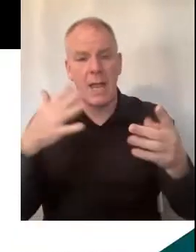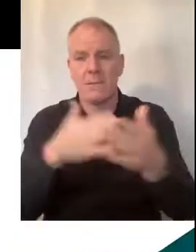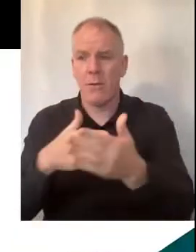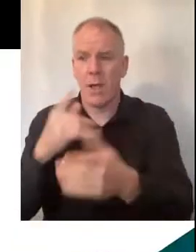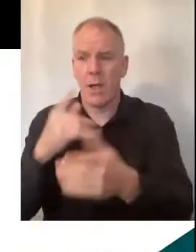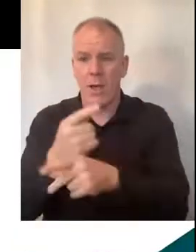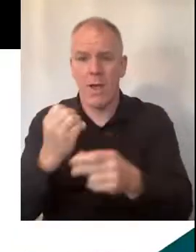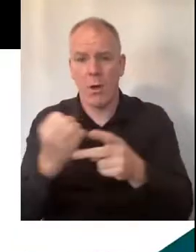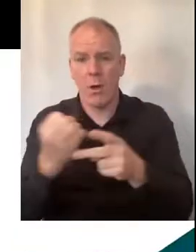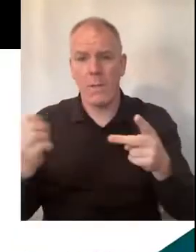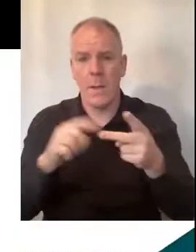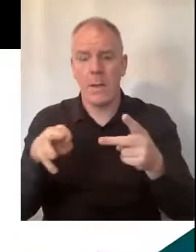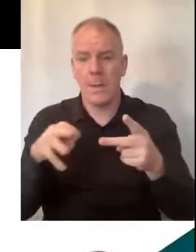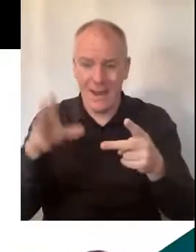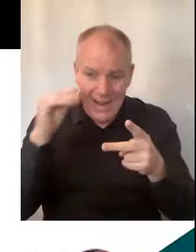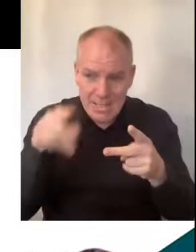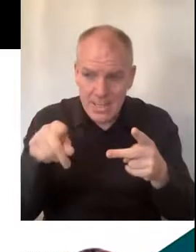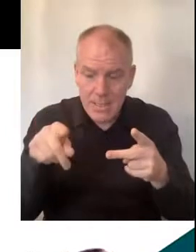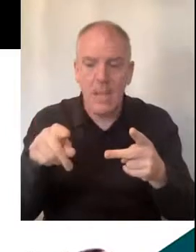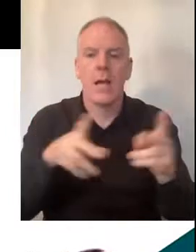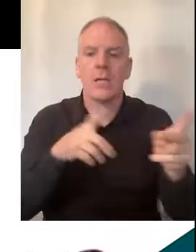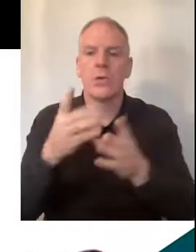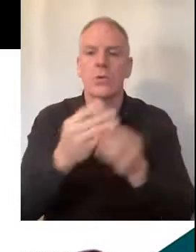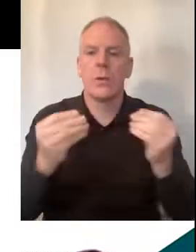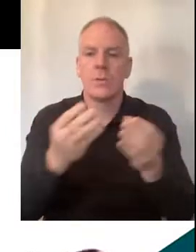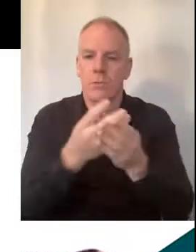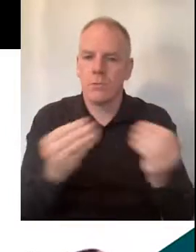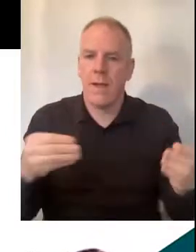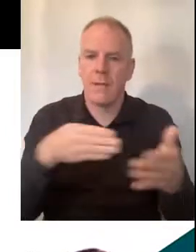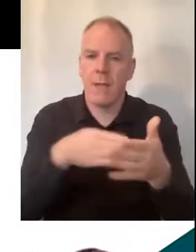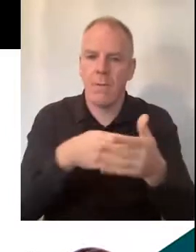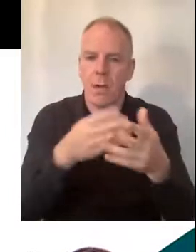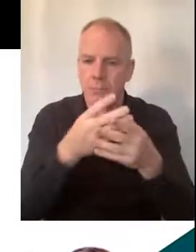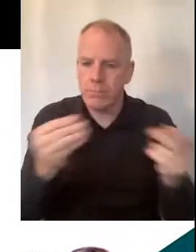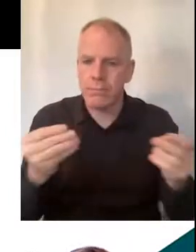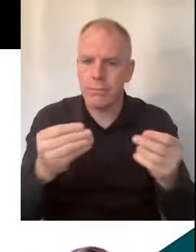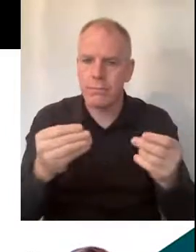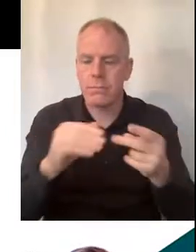actively listen and take an active role in tackling them, and dismantling inequalities.